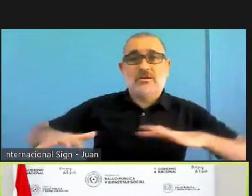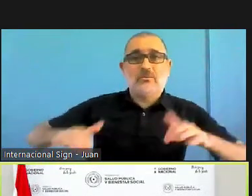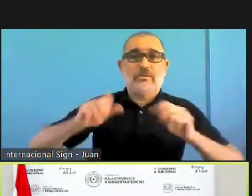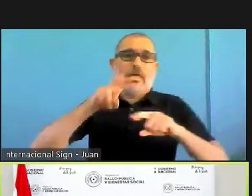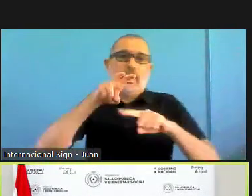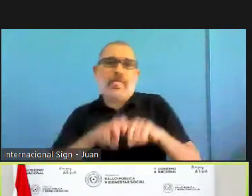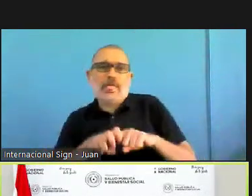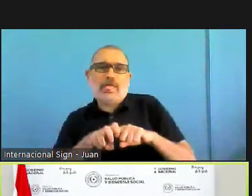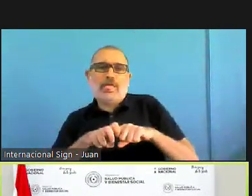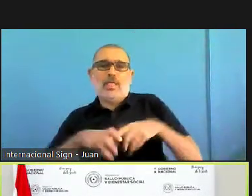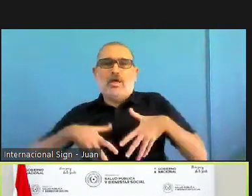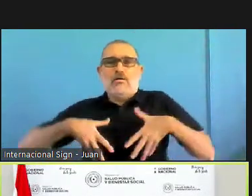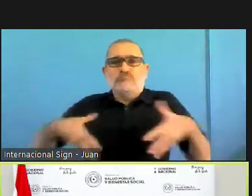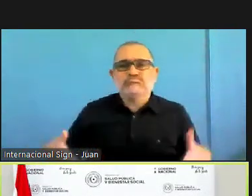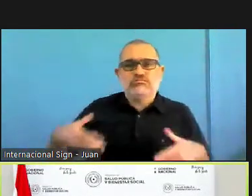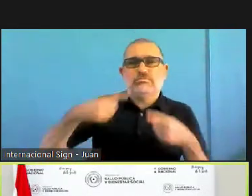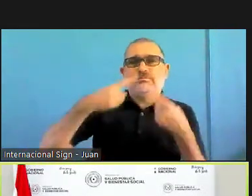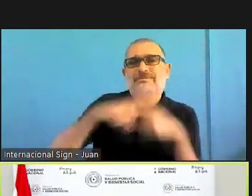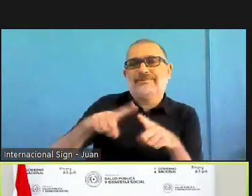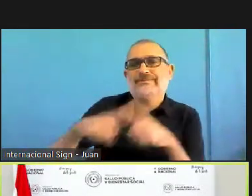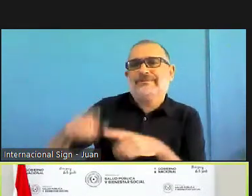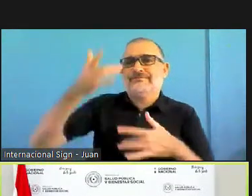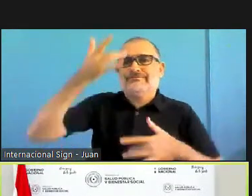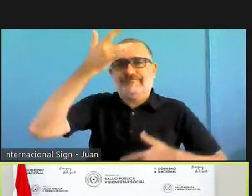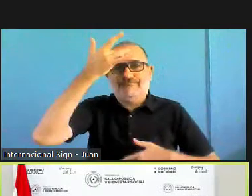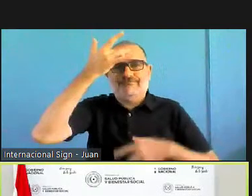quite interesting about mental health, and the important thing